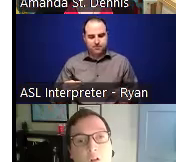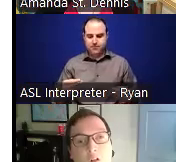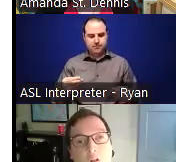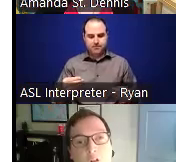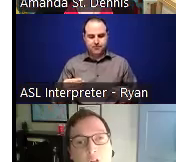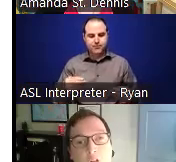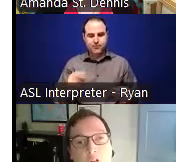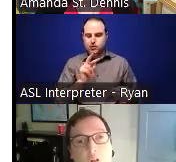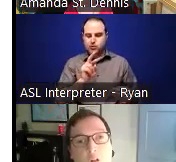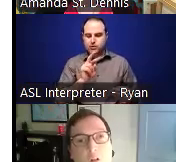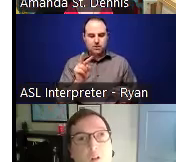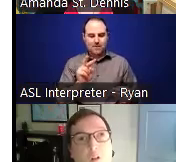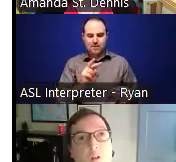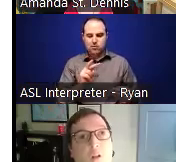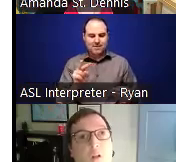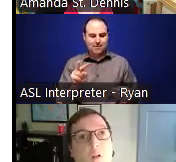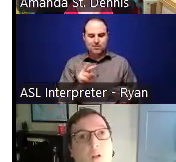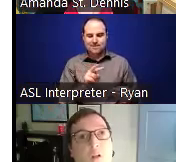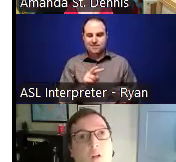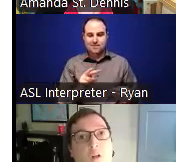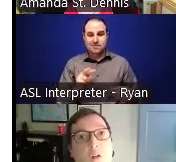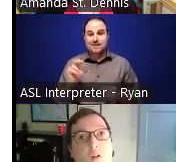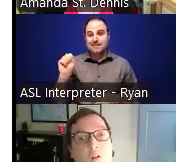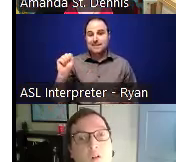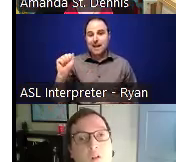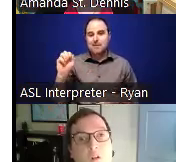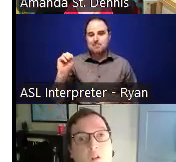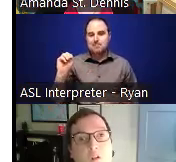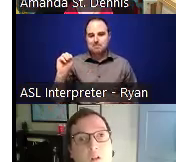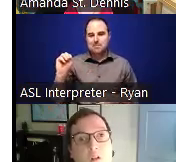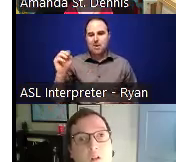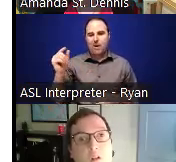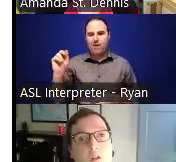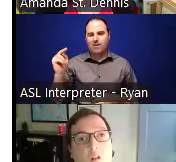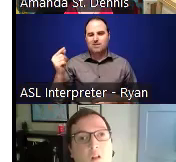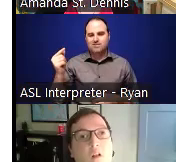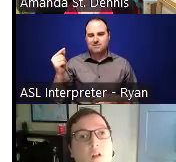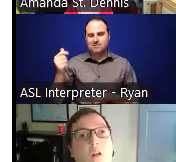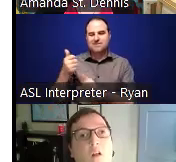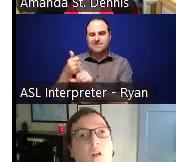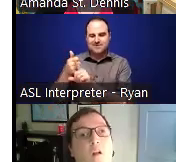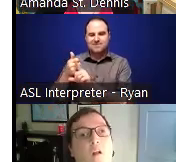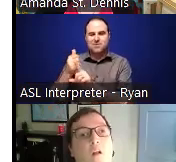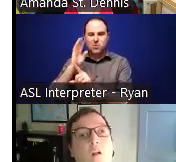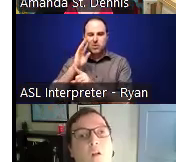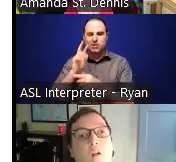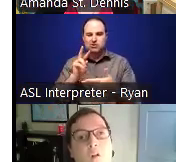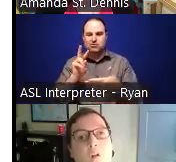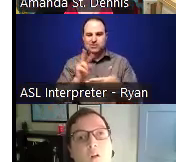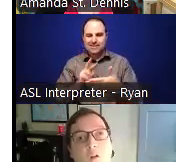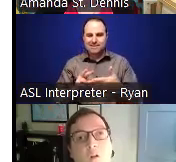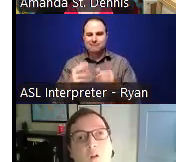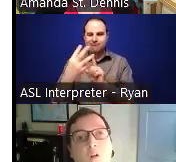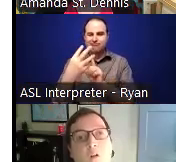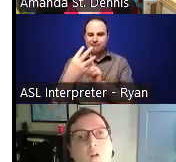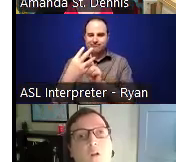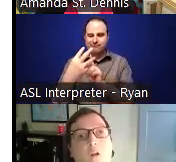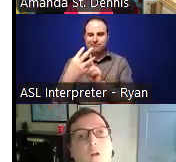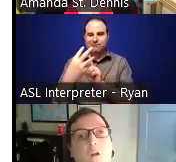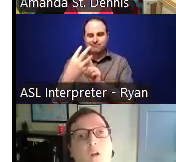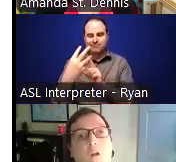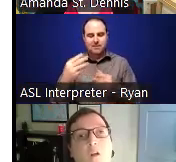today. Sam Dong would record herself reading the manuscript so that because it wasn't finished yet,